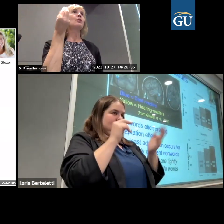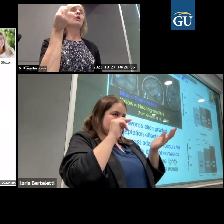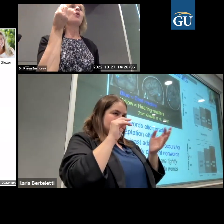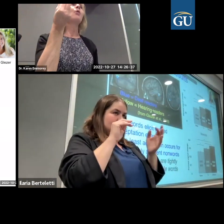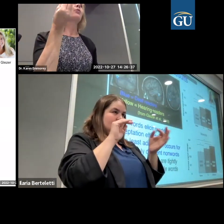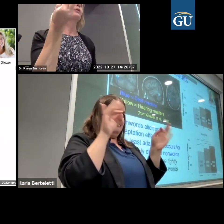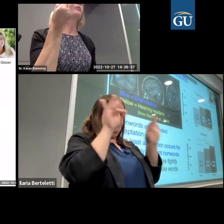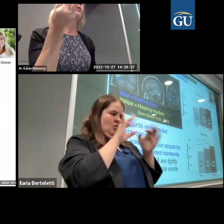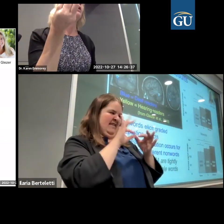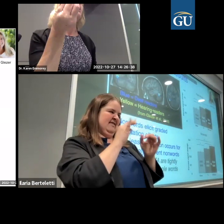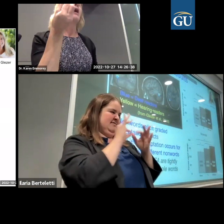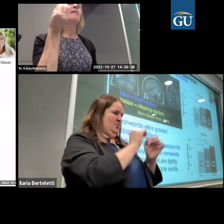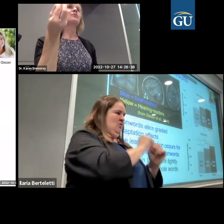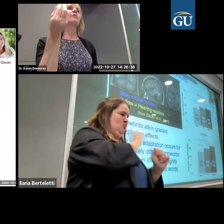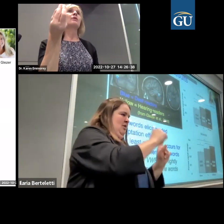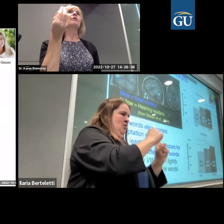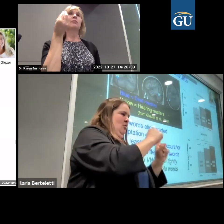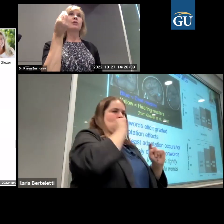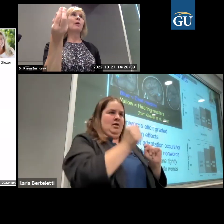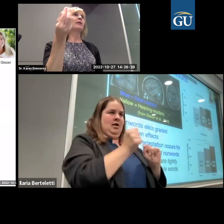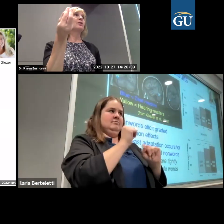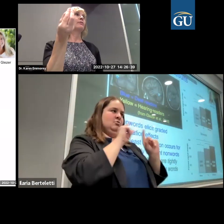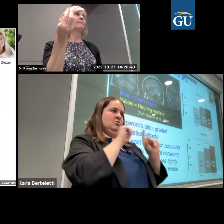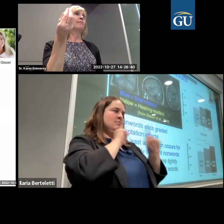So what does this tell us. Well,